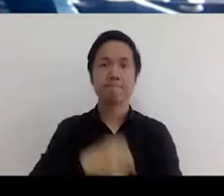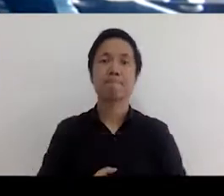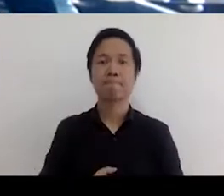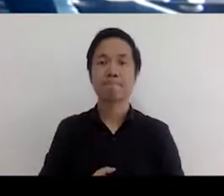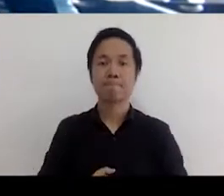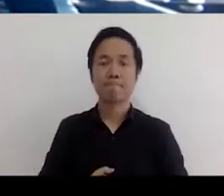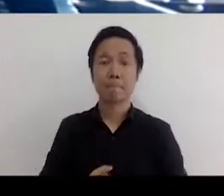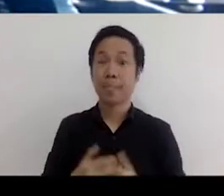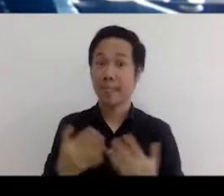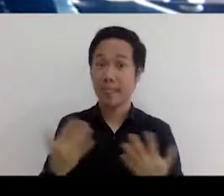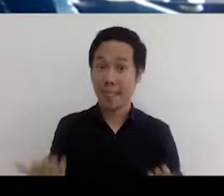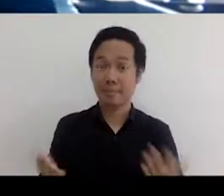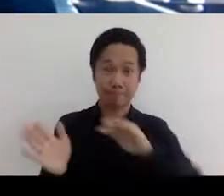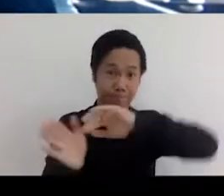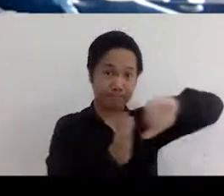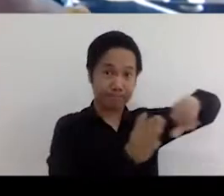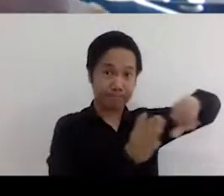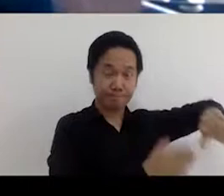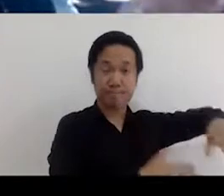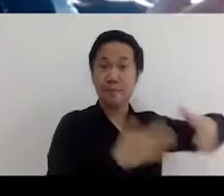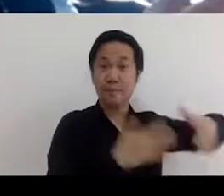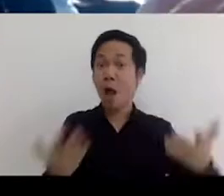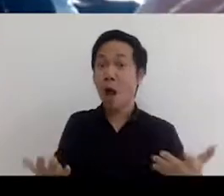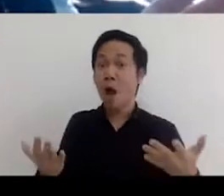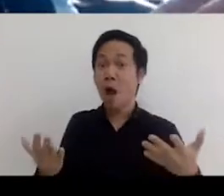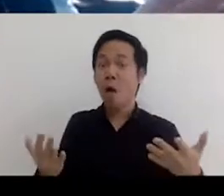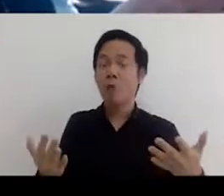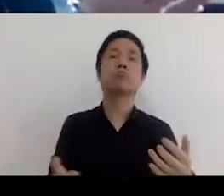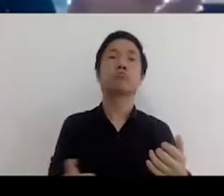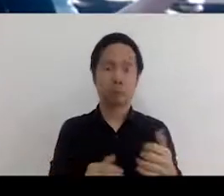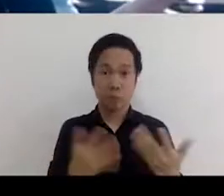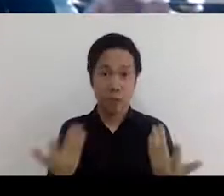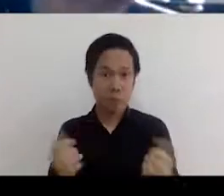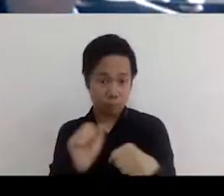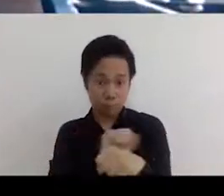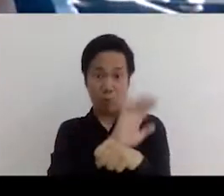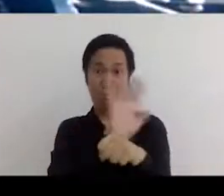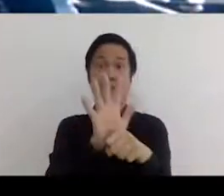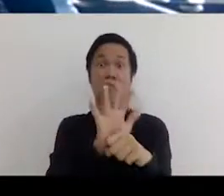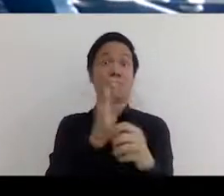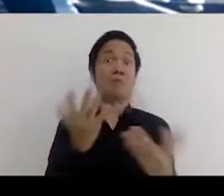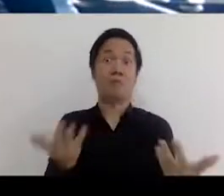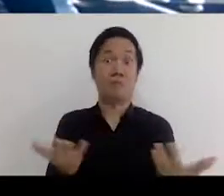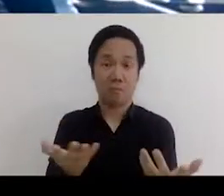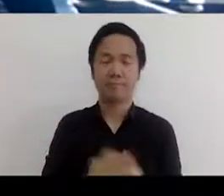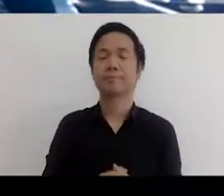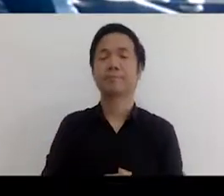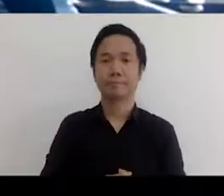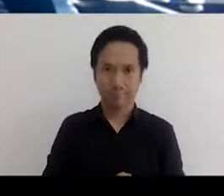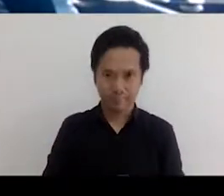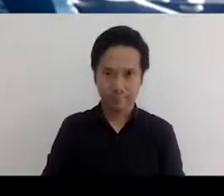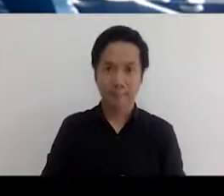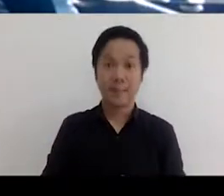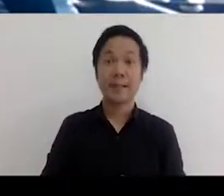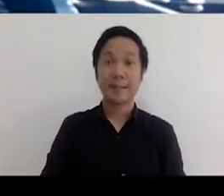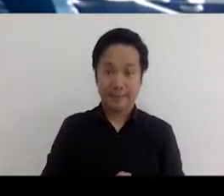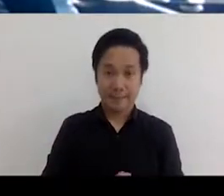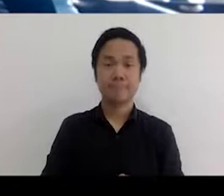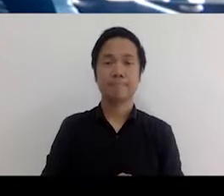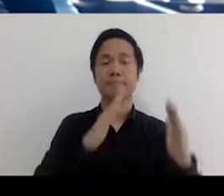So once again it is not something we talk about on occasion, no it is a standing item in our agenda.